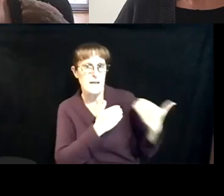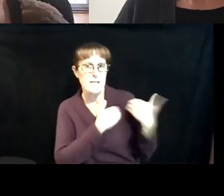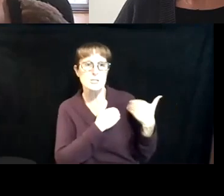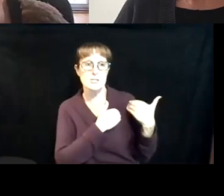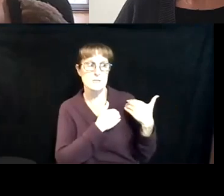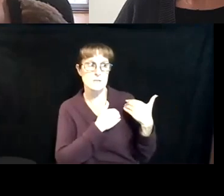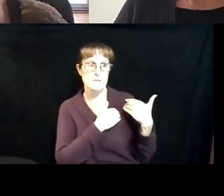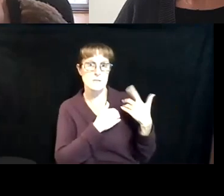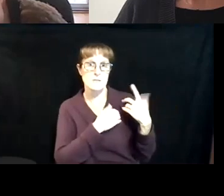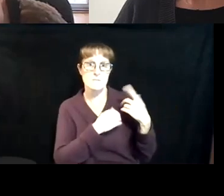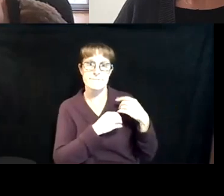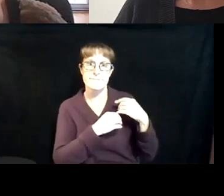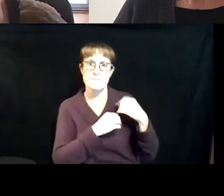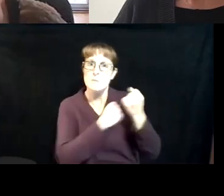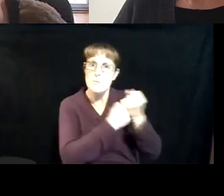not even humans, but other animals,